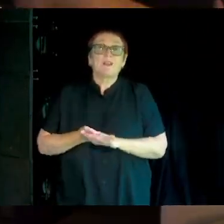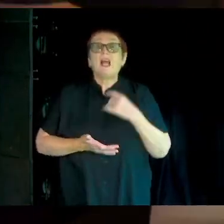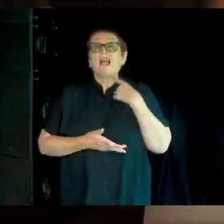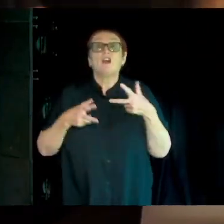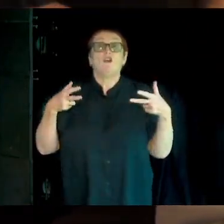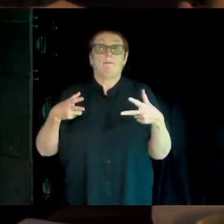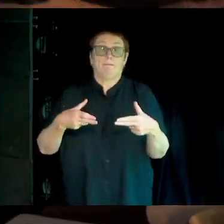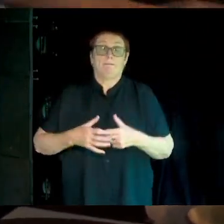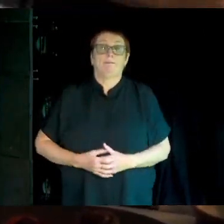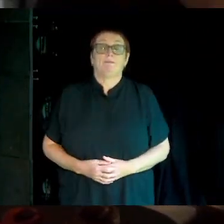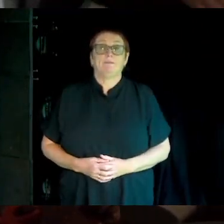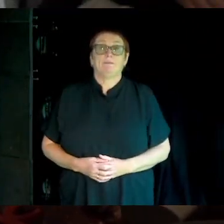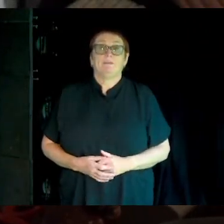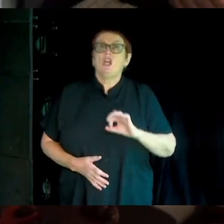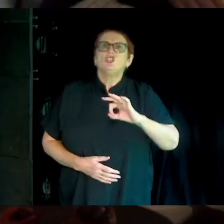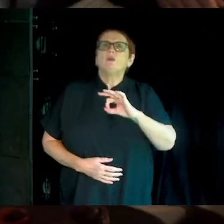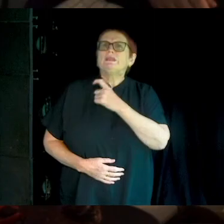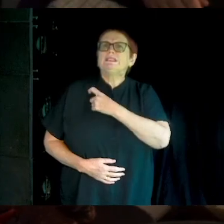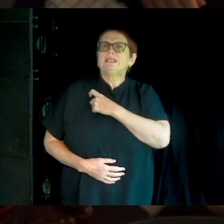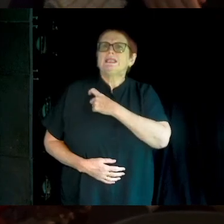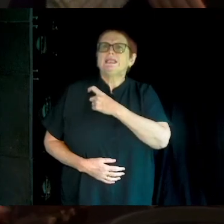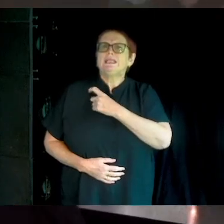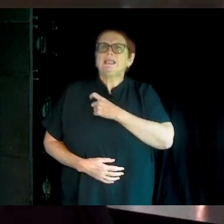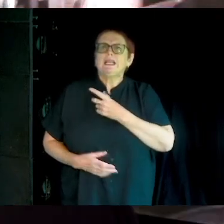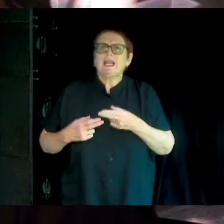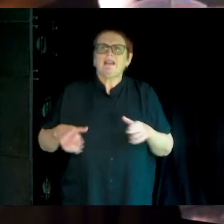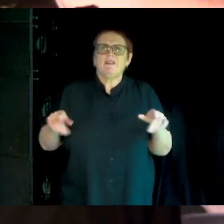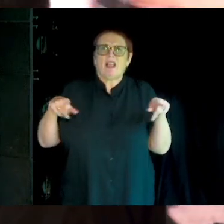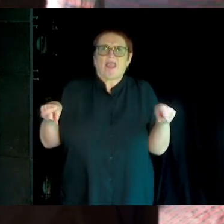and sometimes don't be afraid when some of the legs come out so you see all these